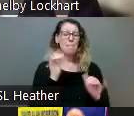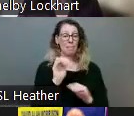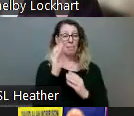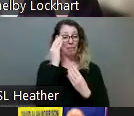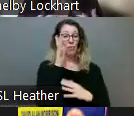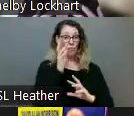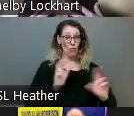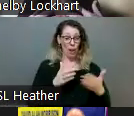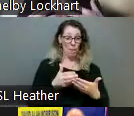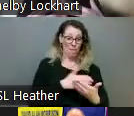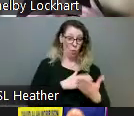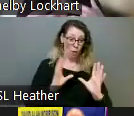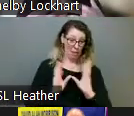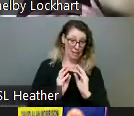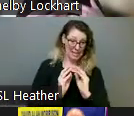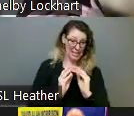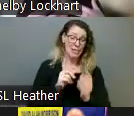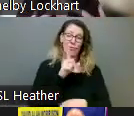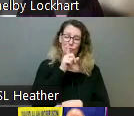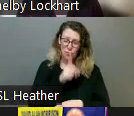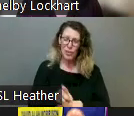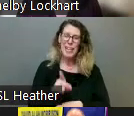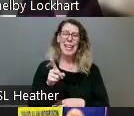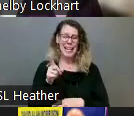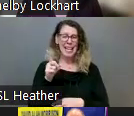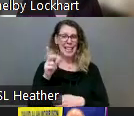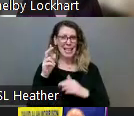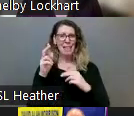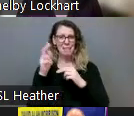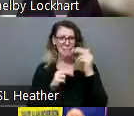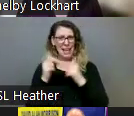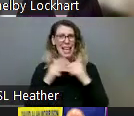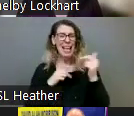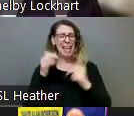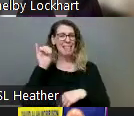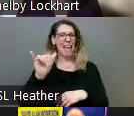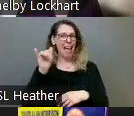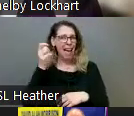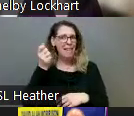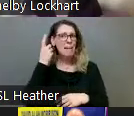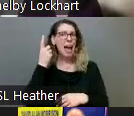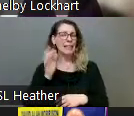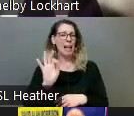we're going to really build the capacity of this data champion that we have, and that data champion